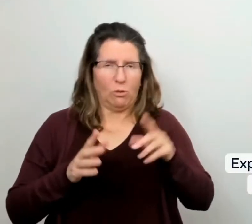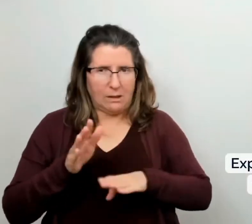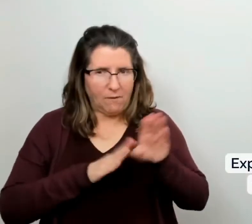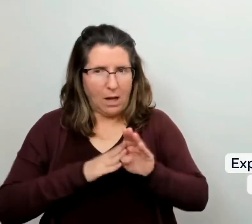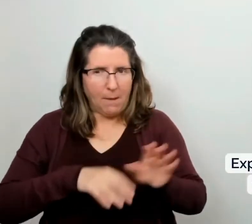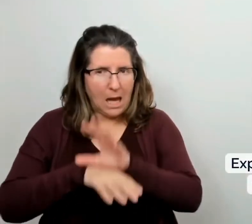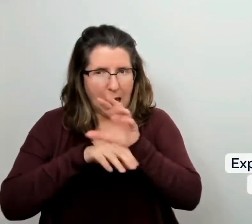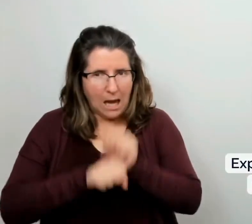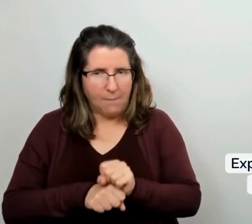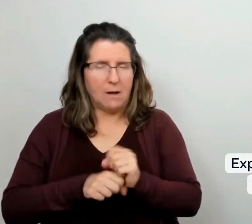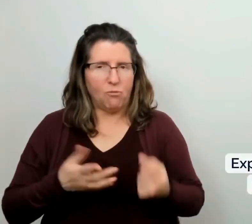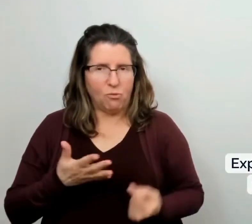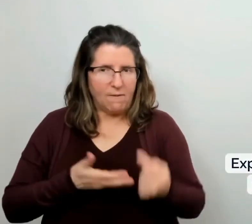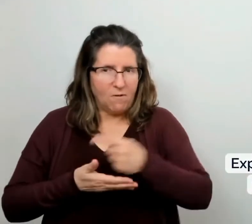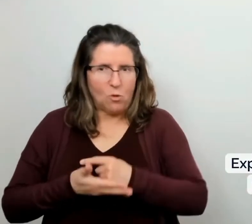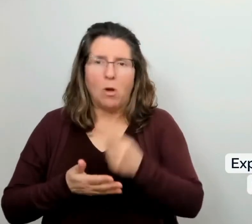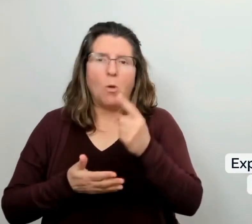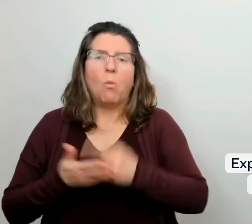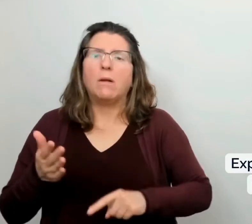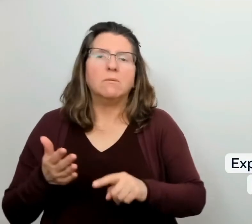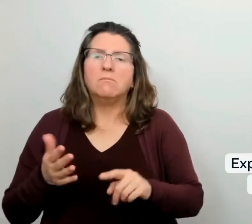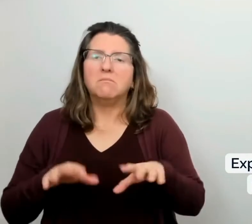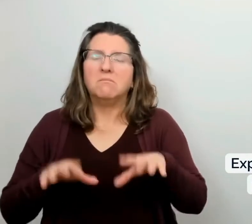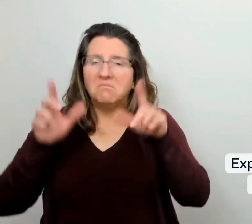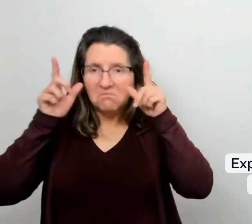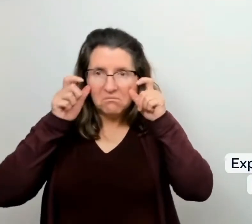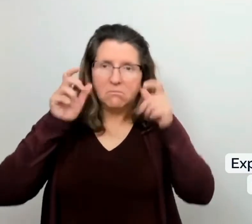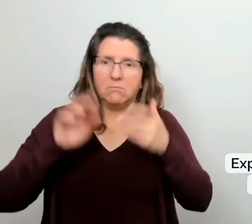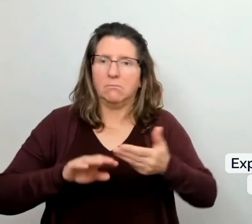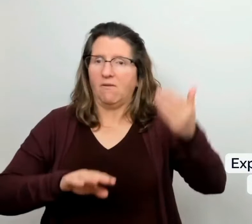Then we would work on developing the habit of reviewing these notes recorded on their phones.